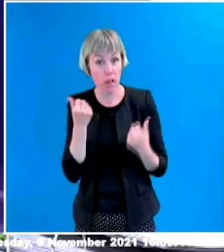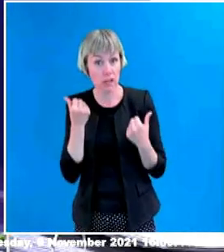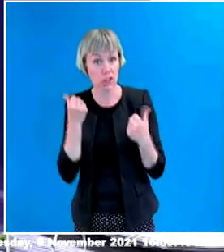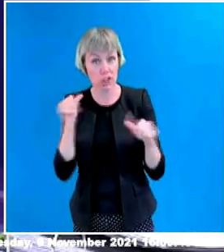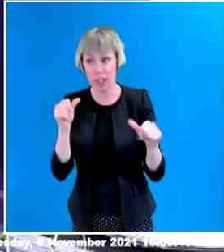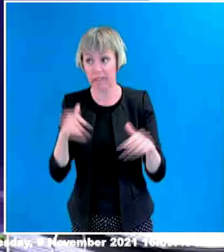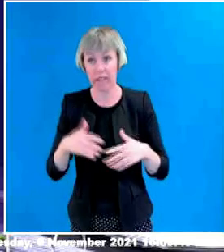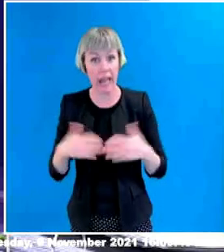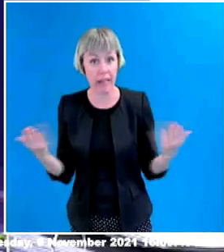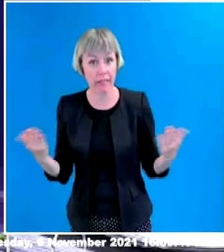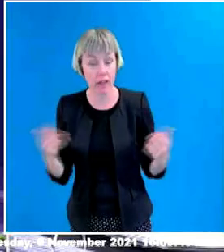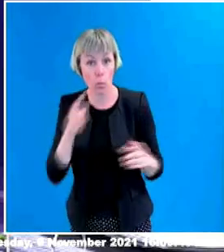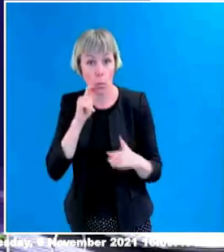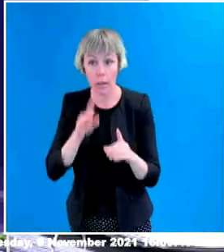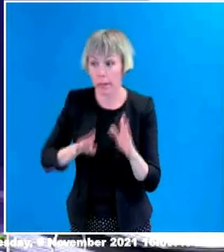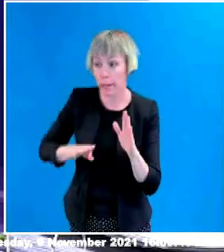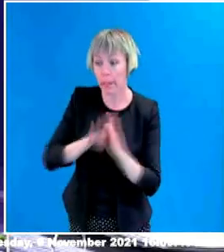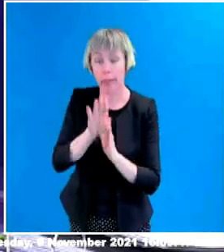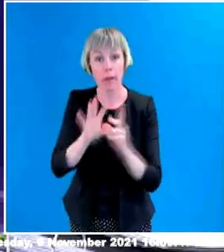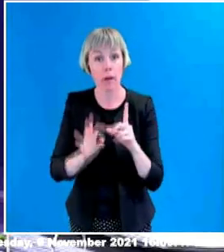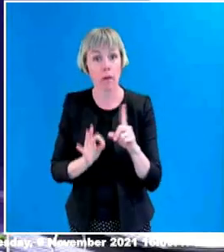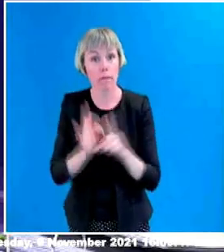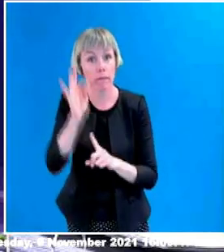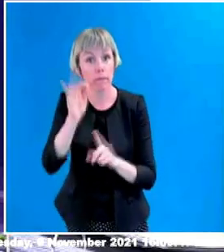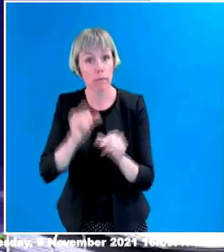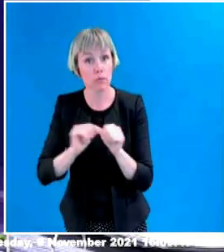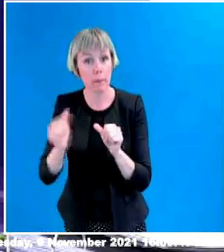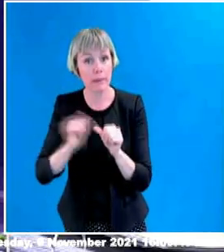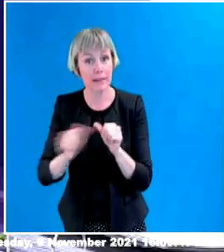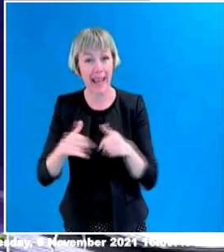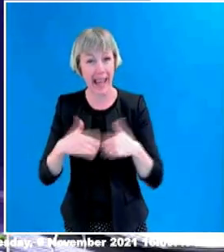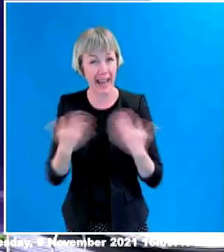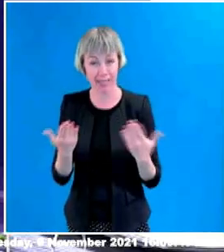Is that the way we would ever do anything in the public sector?